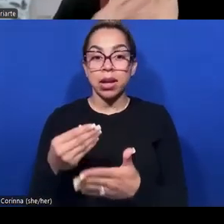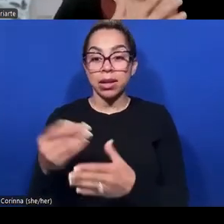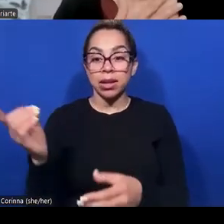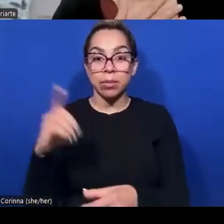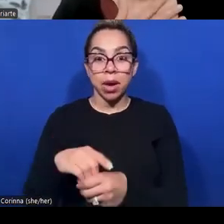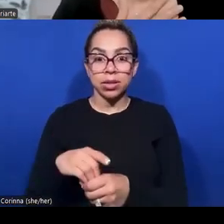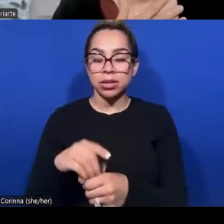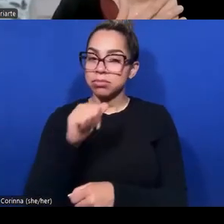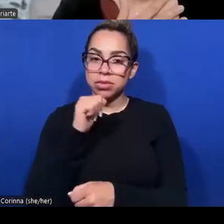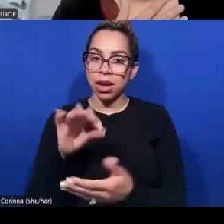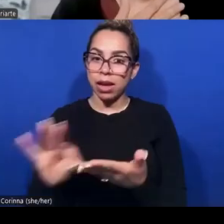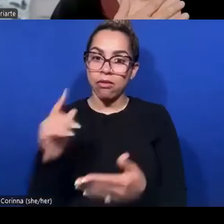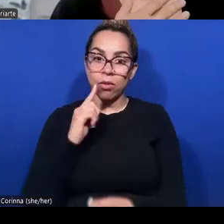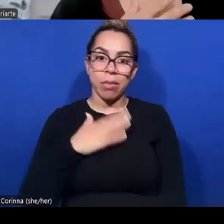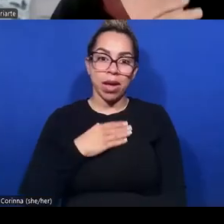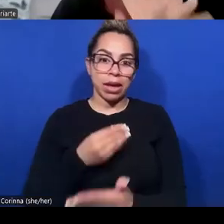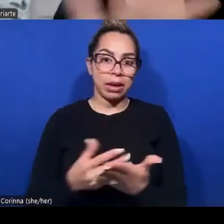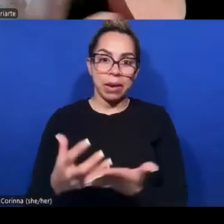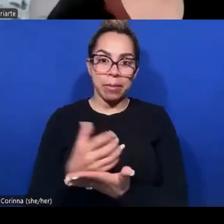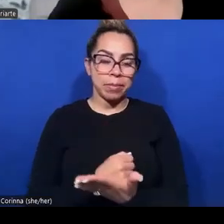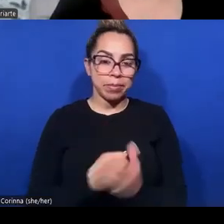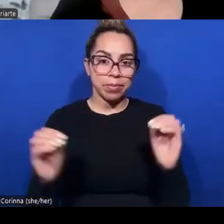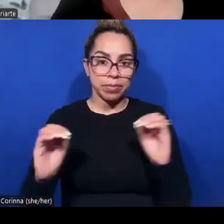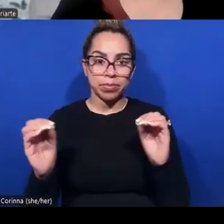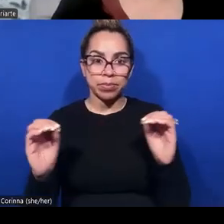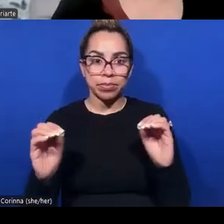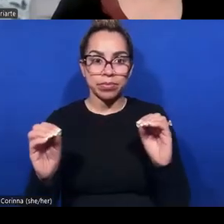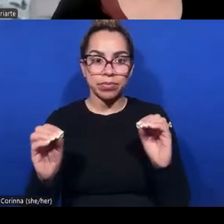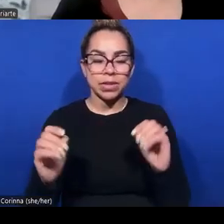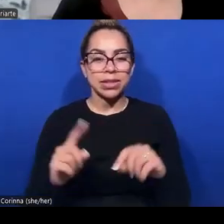as income to me, which is very different than the normal rules.